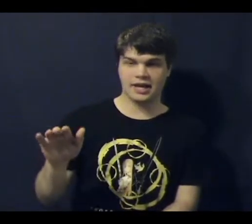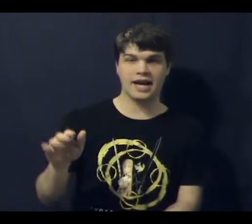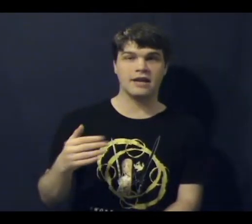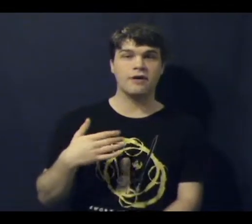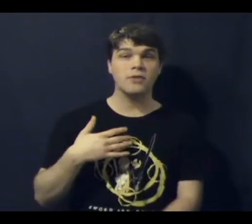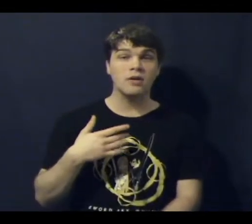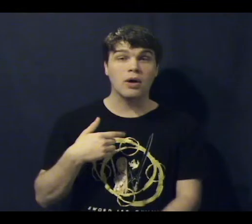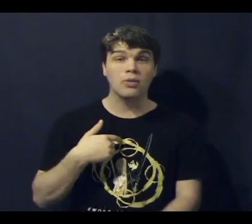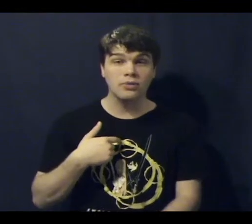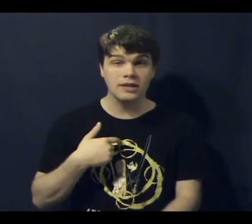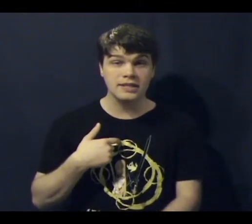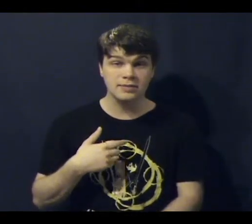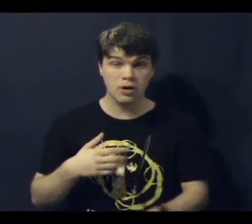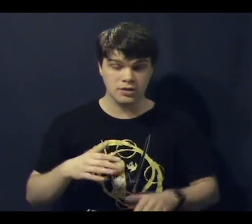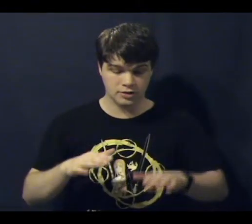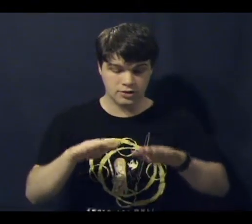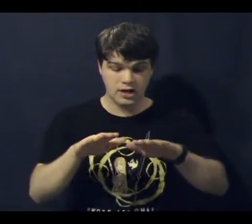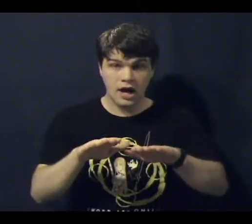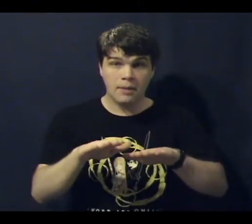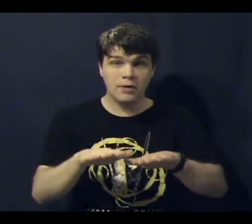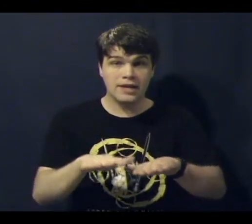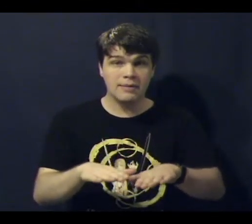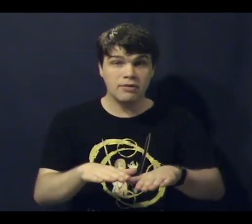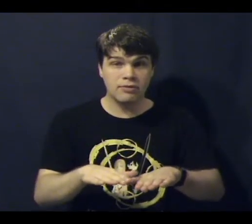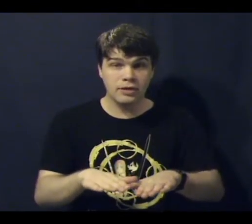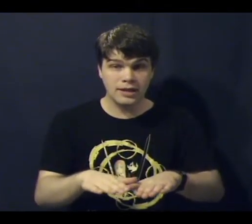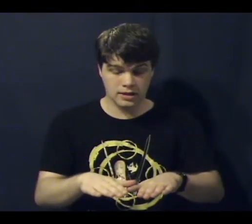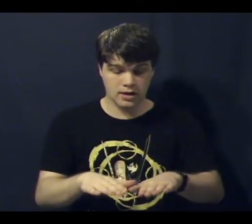the height. If I'm talking about really small children I'm going to keep it really low.